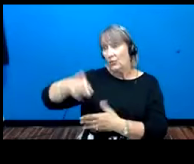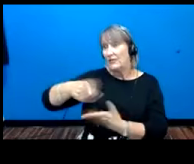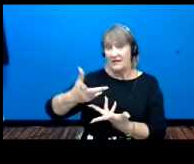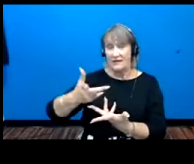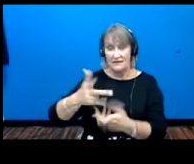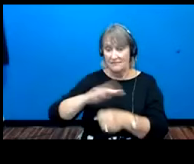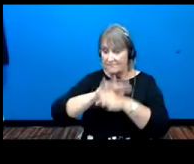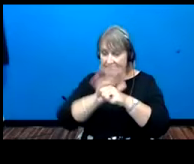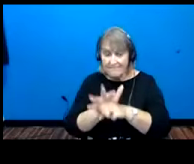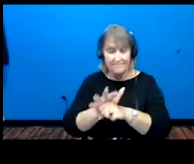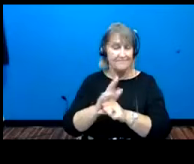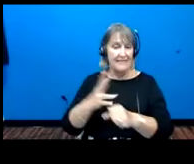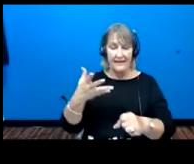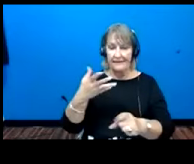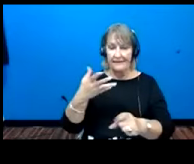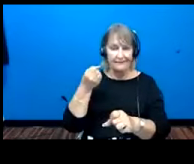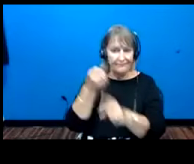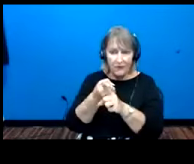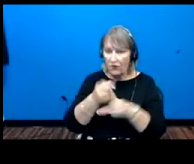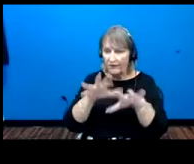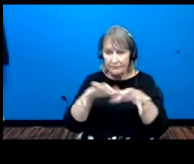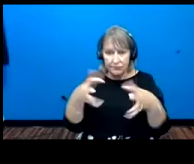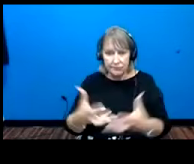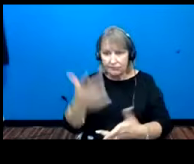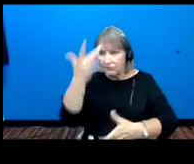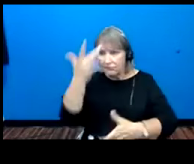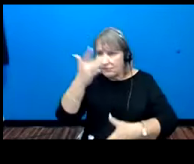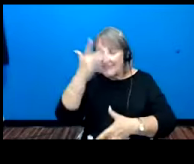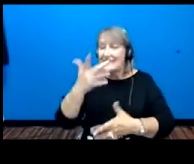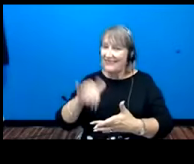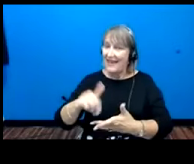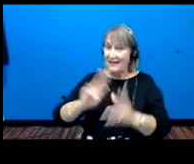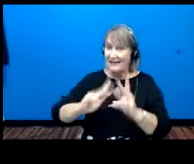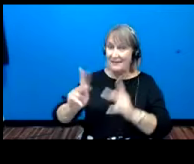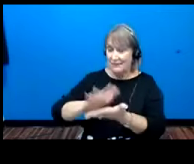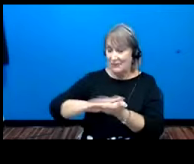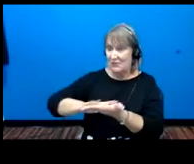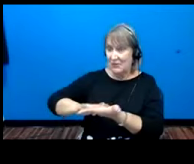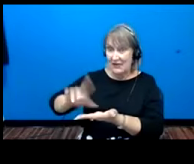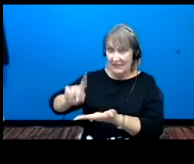this public health information, in braille; also, folks who are deaf and have hearing-related disabilities